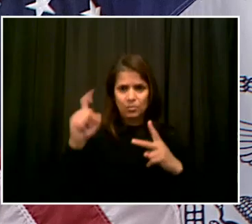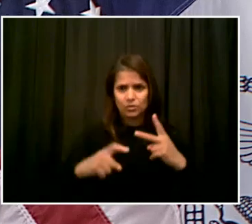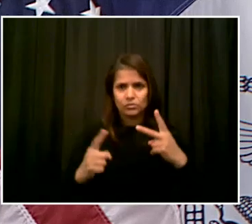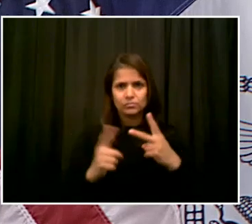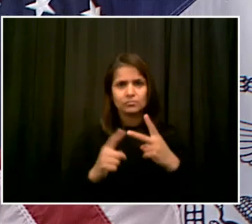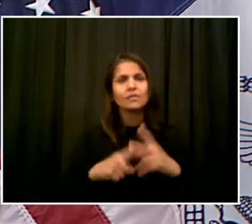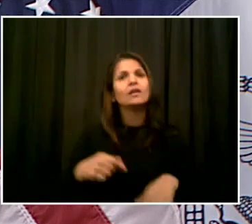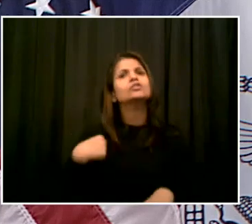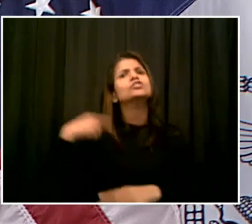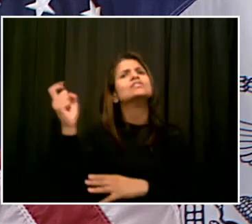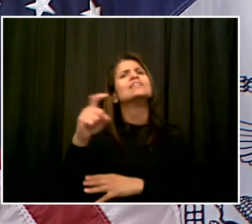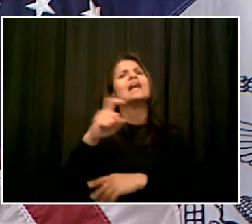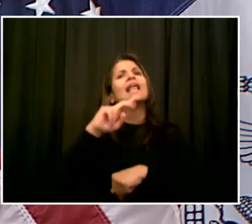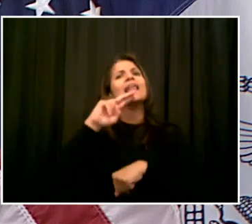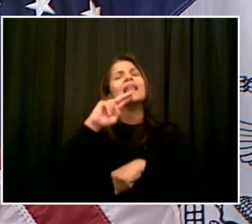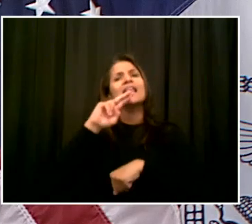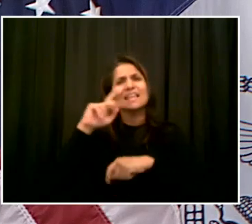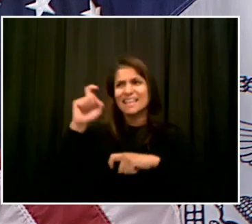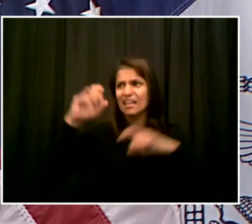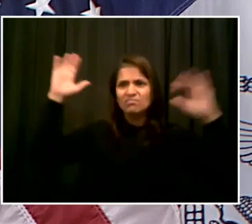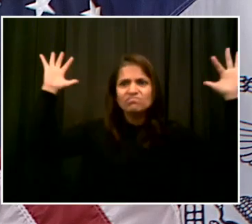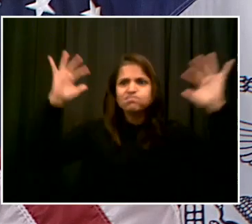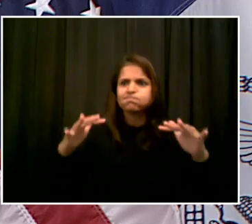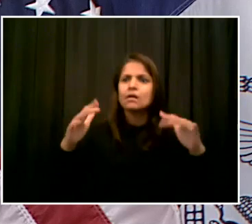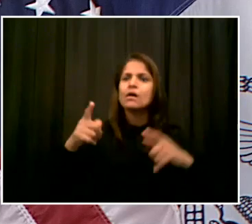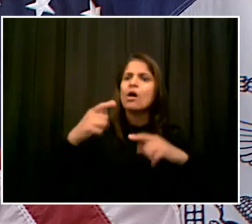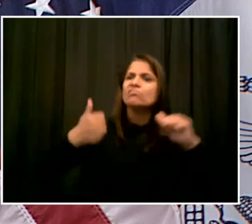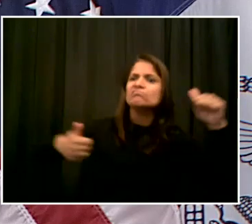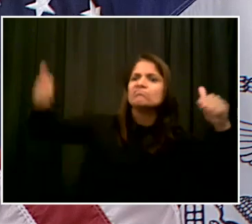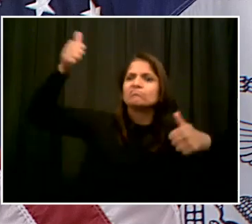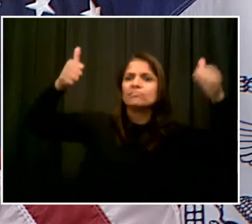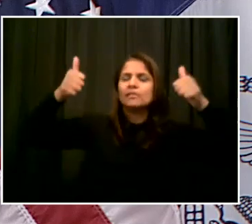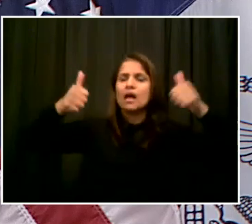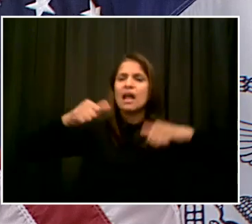BUT NO, WE DO NOT NEED NOR DO WE THINK IT IS WISE FOR THE